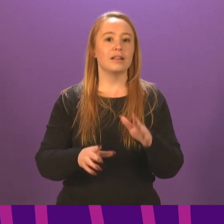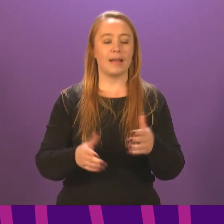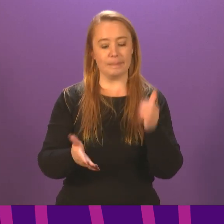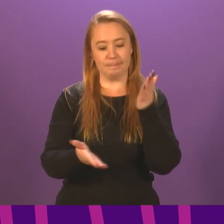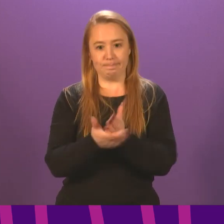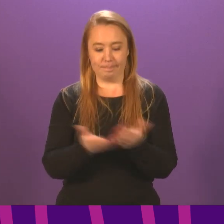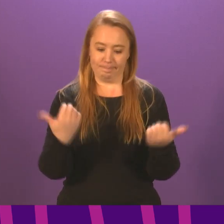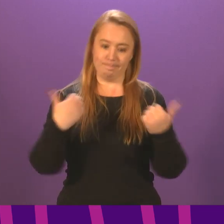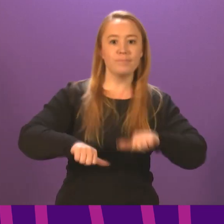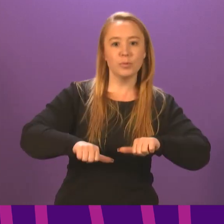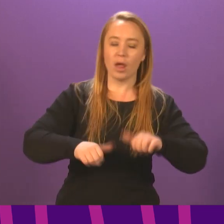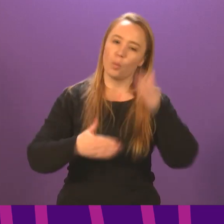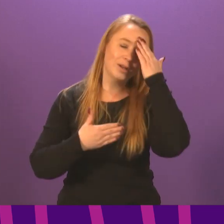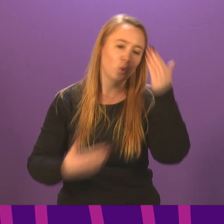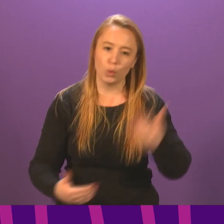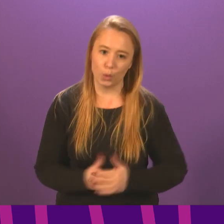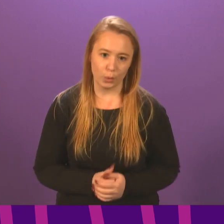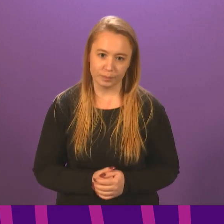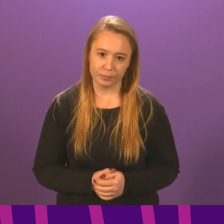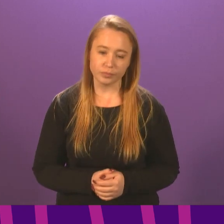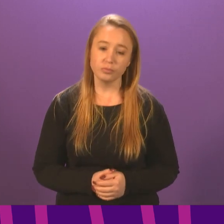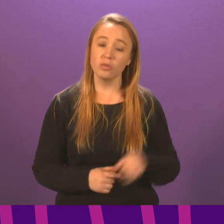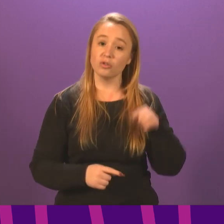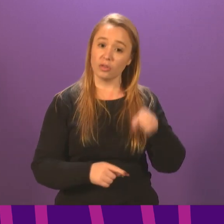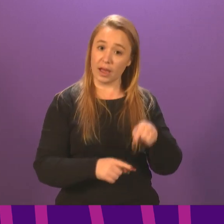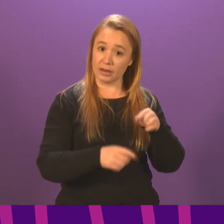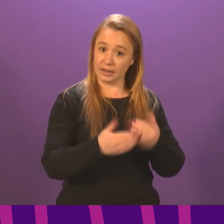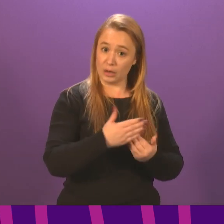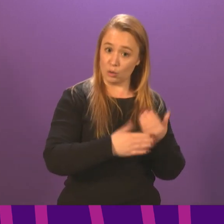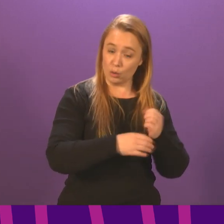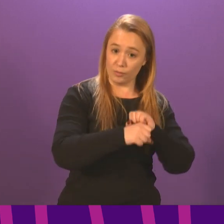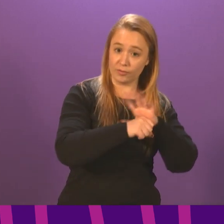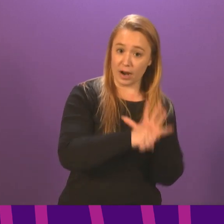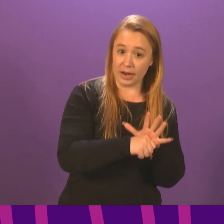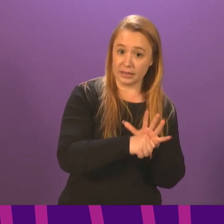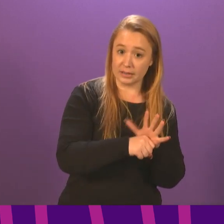yet certain. It might be instead that the variant has been identified in parts of the